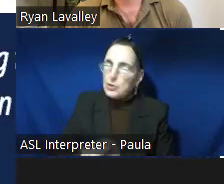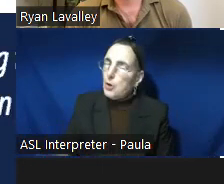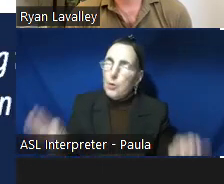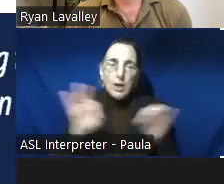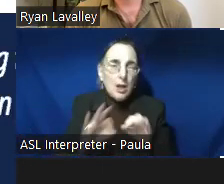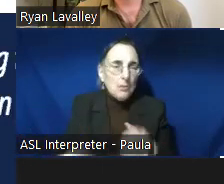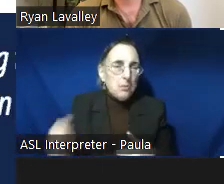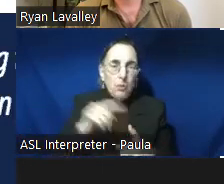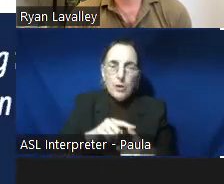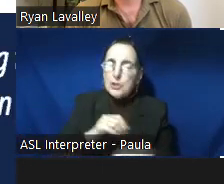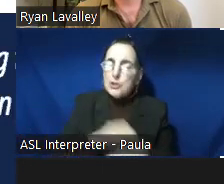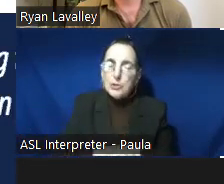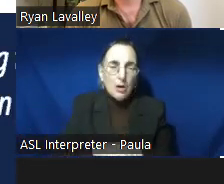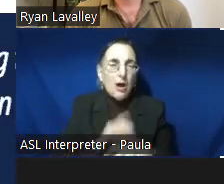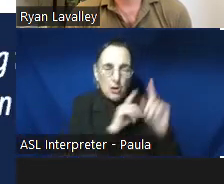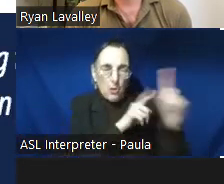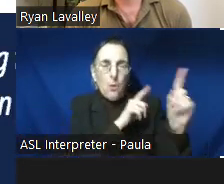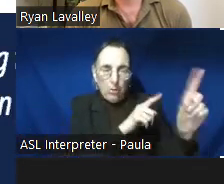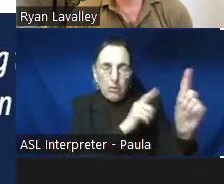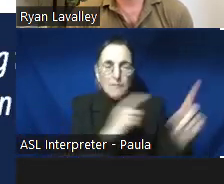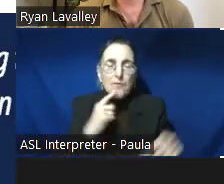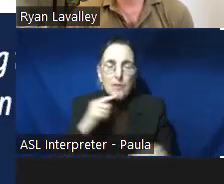mission of this work and being able to share how progress is made and how we